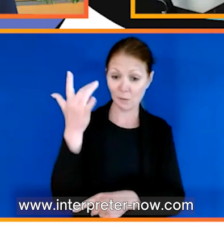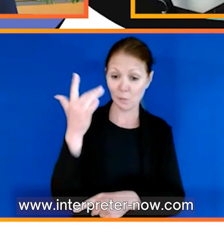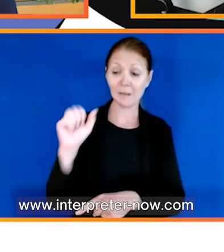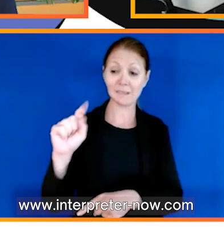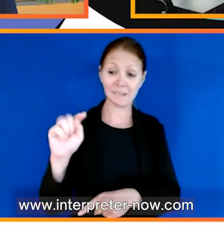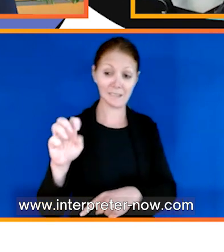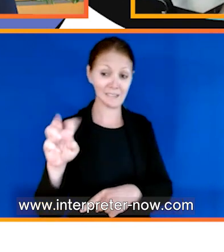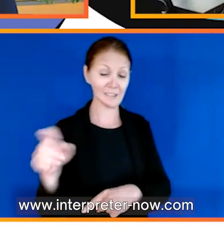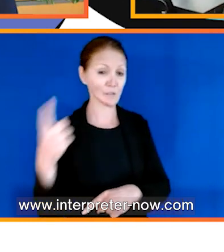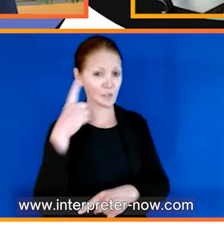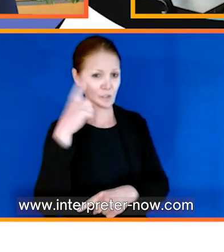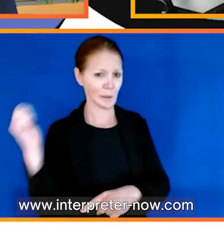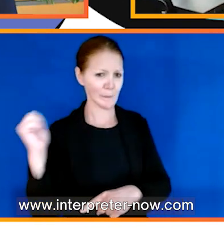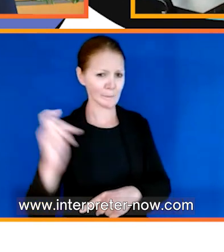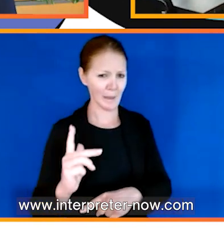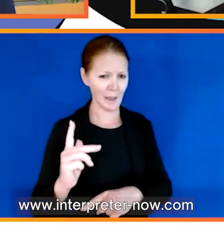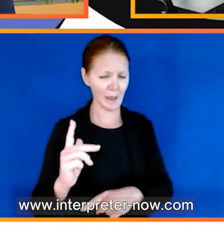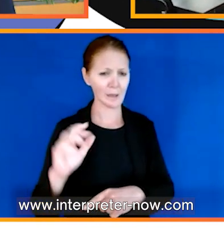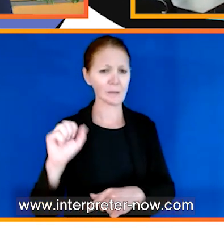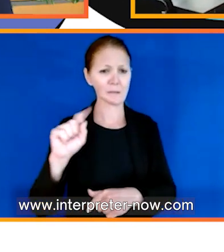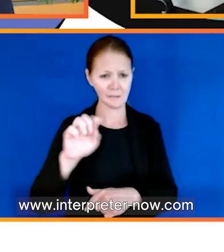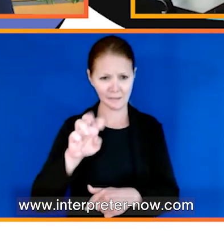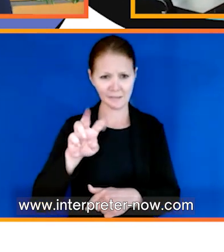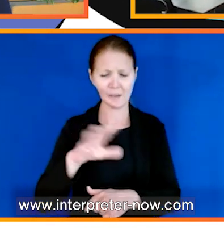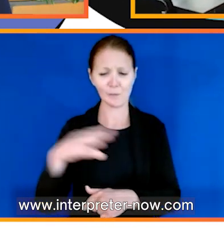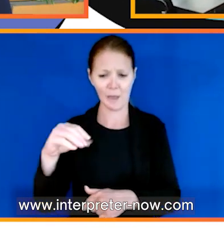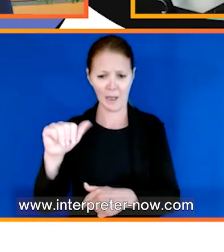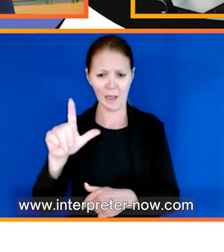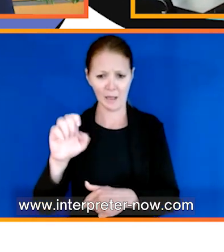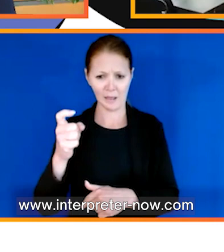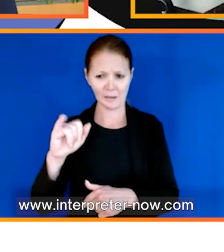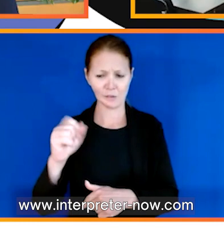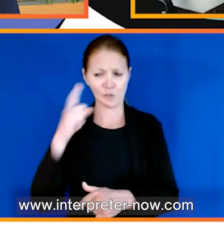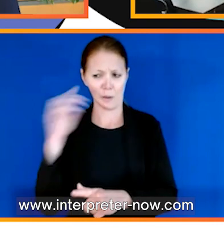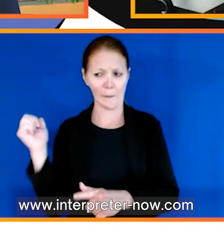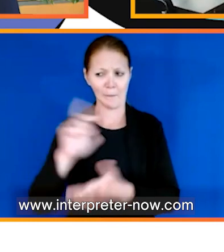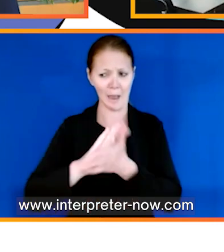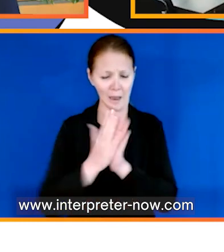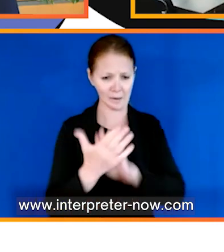I think Steve and Alexis had just came back to be CEOs, and it was this culture change,